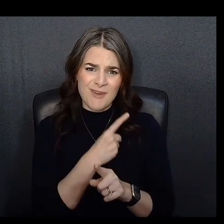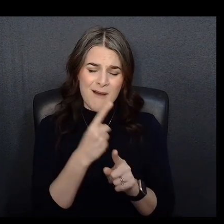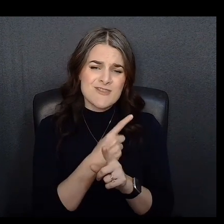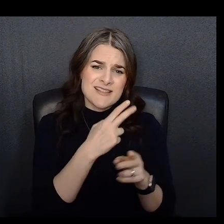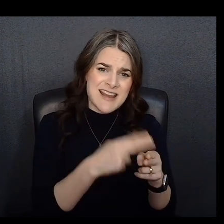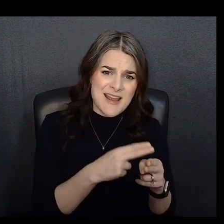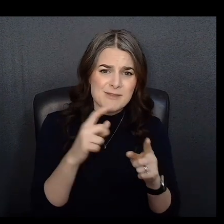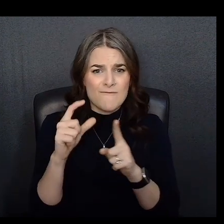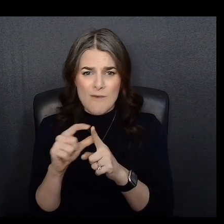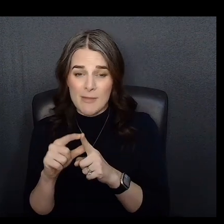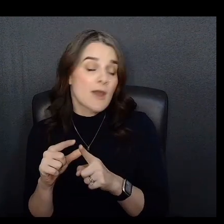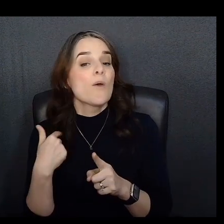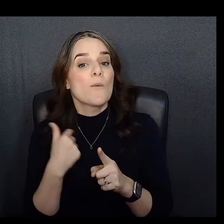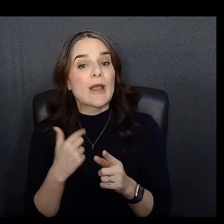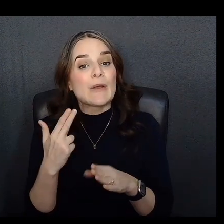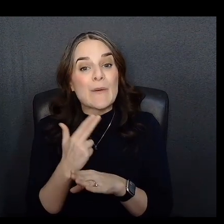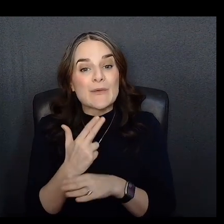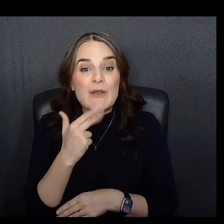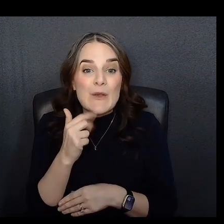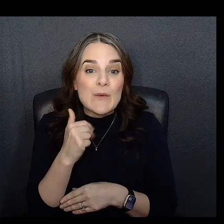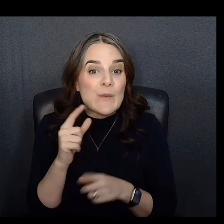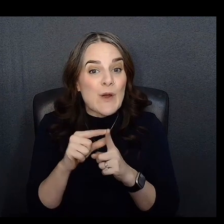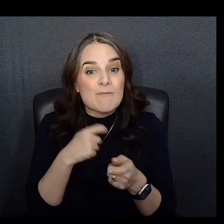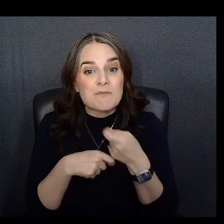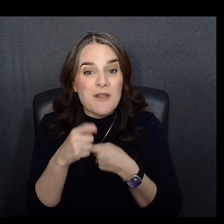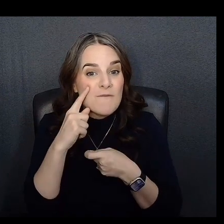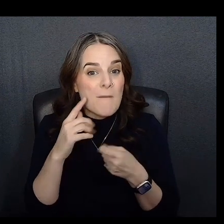When we use cutesy words for body parts,